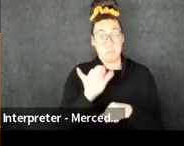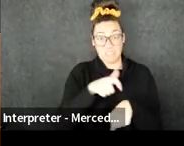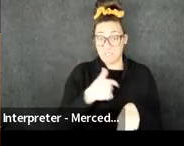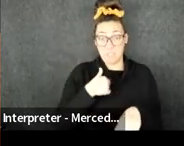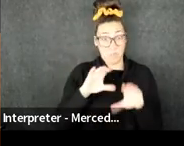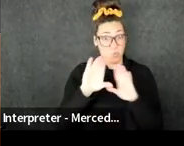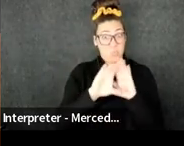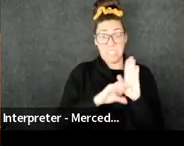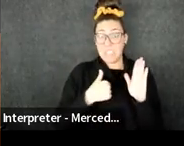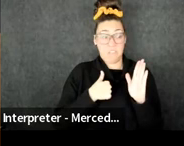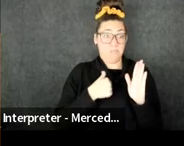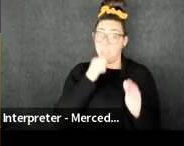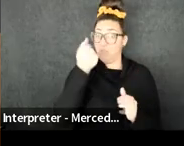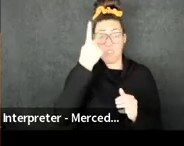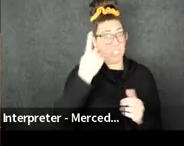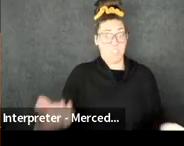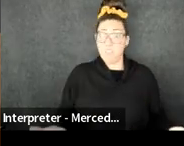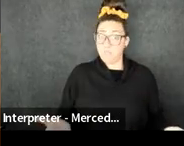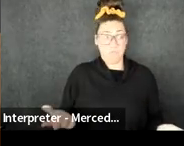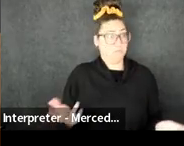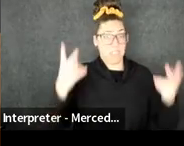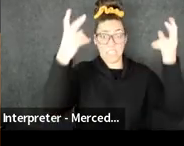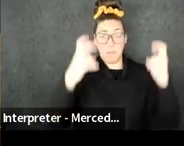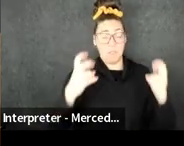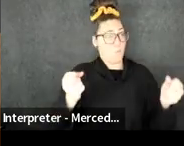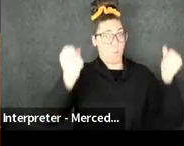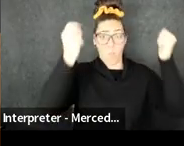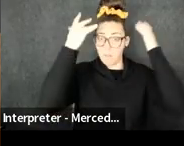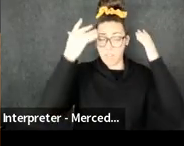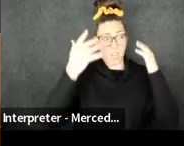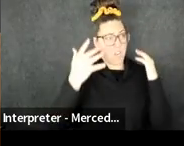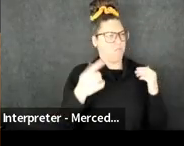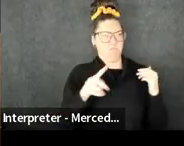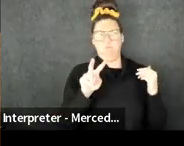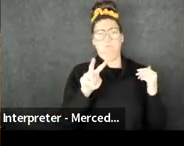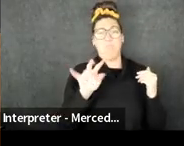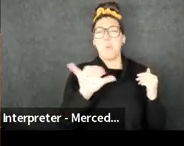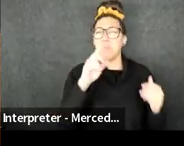I wasn't understanding the topics and the subjects I wasn't really interested in any of those.